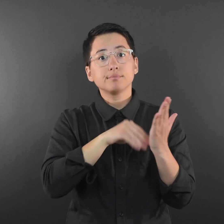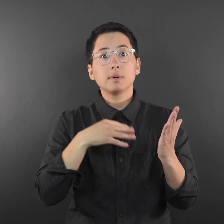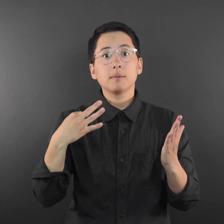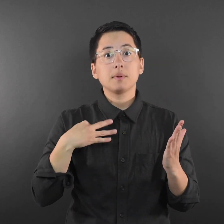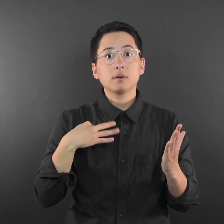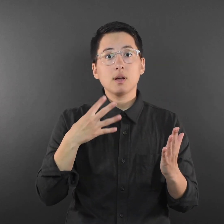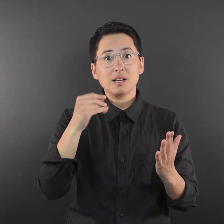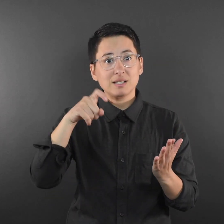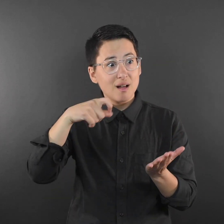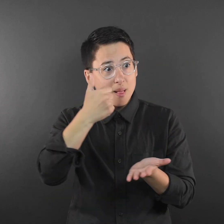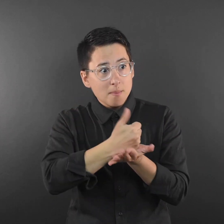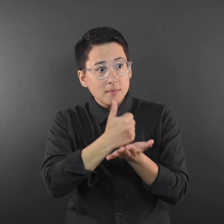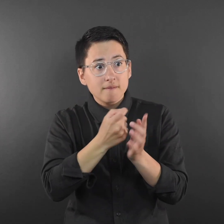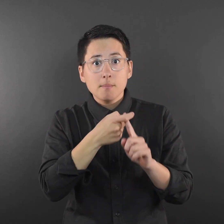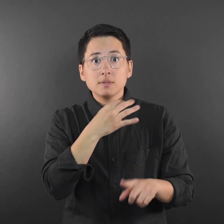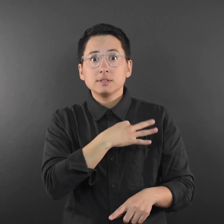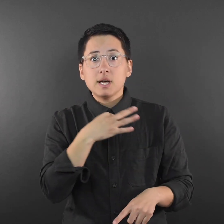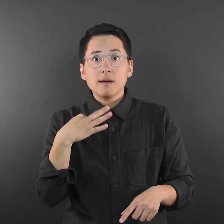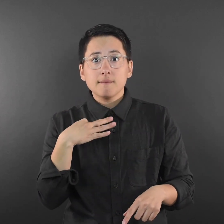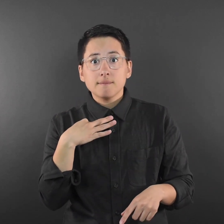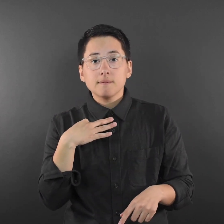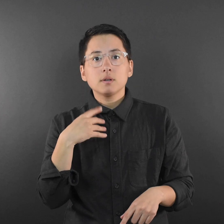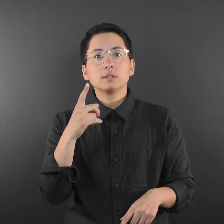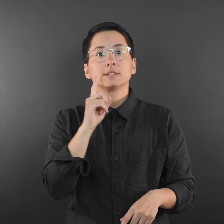Single family applicants can contact impact.fund.mhfa@state.mn.us